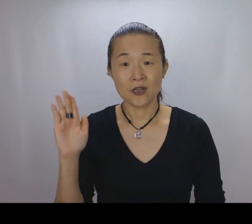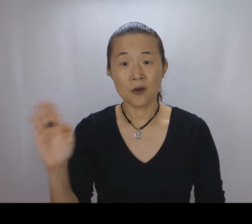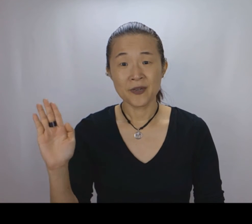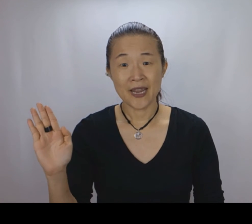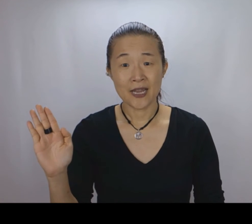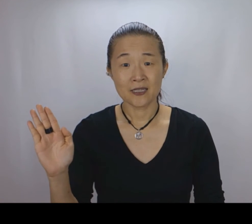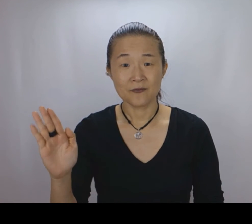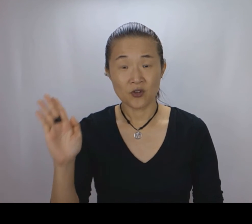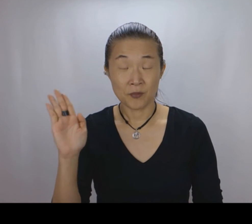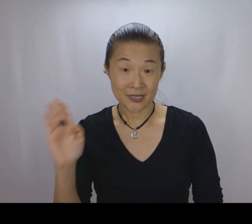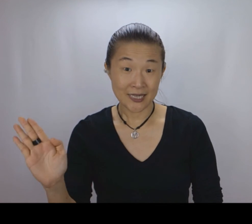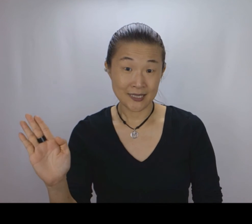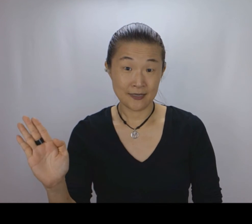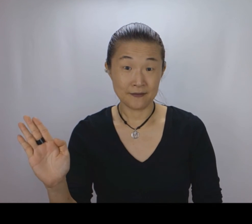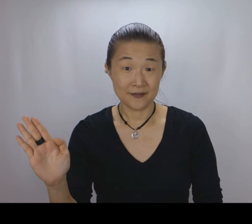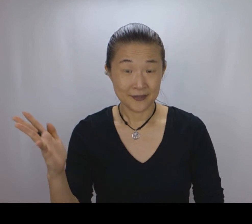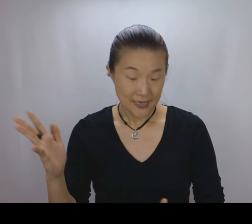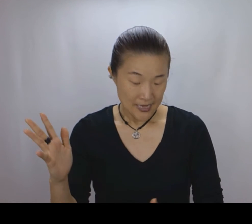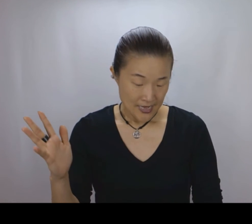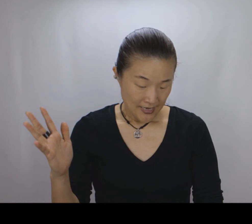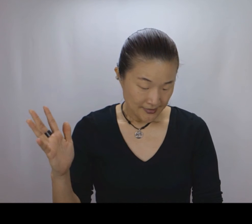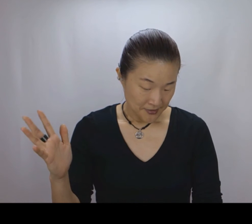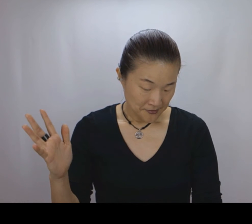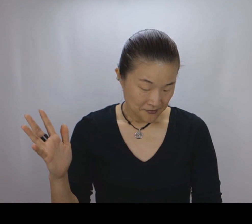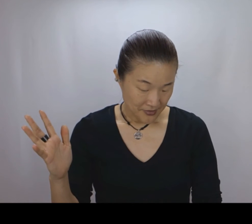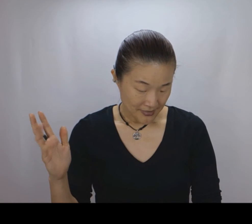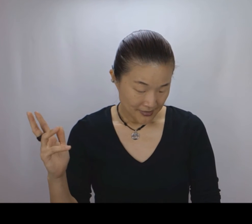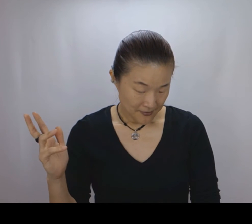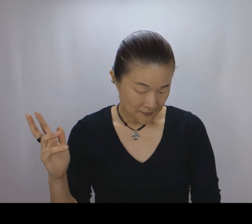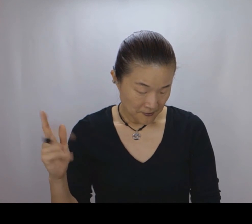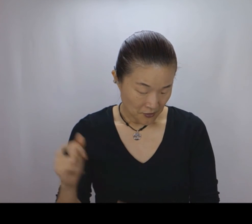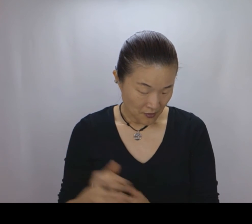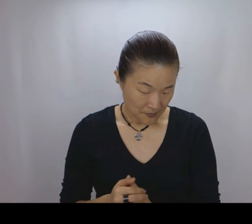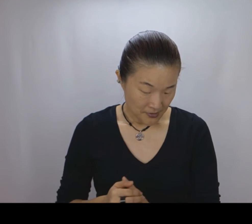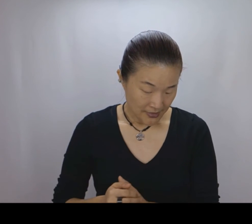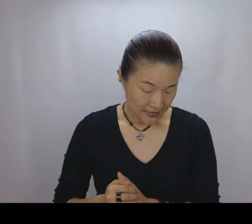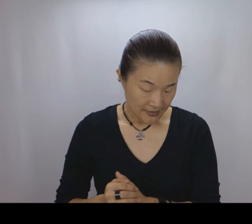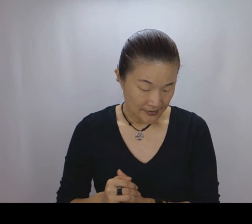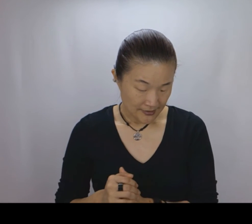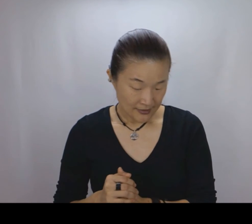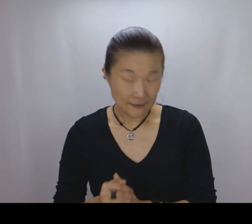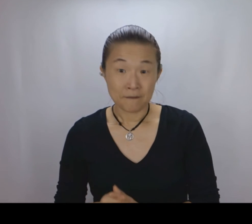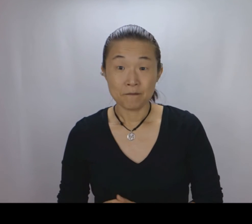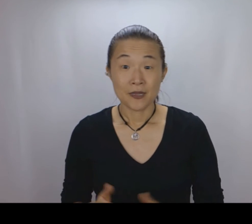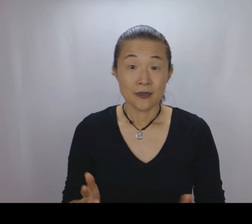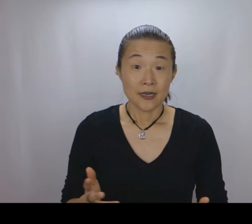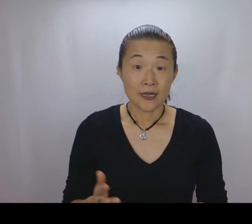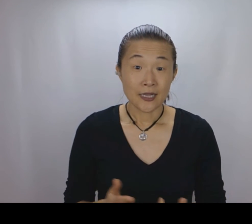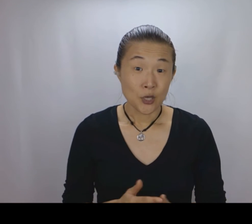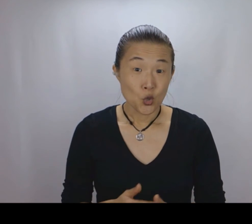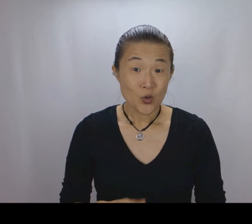and then open hand for possessive. So next thing we'll go over is hello.